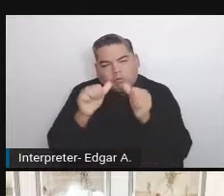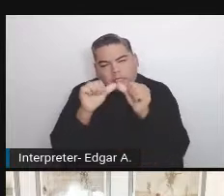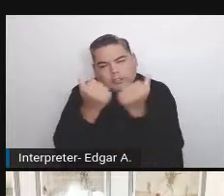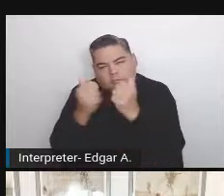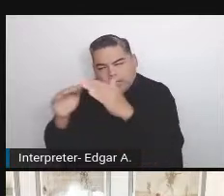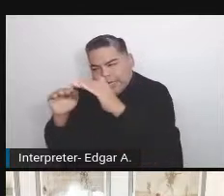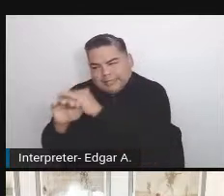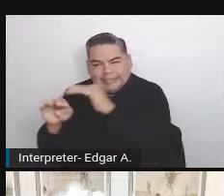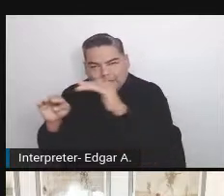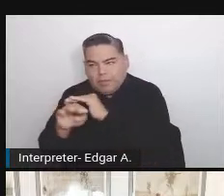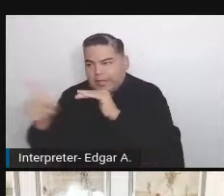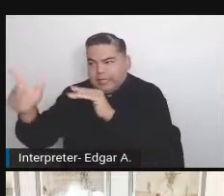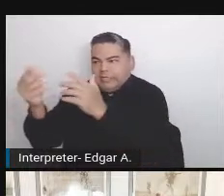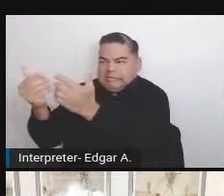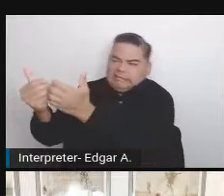For